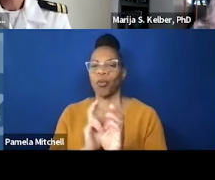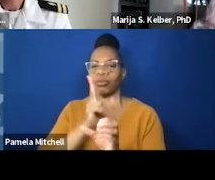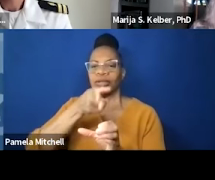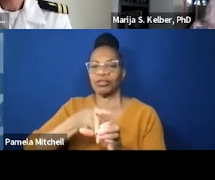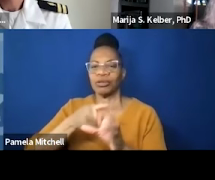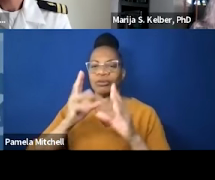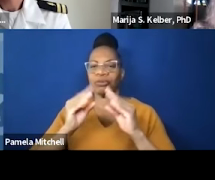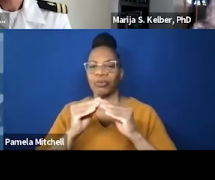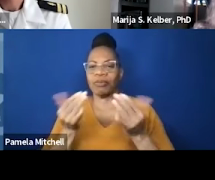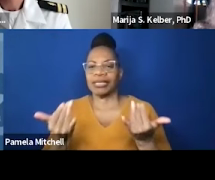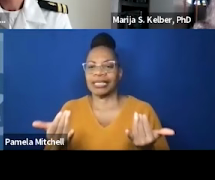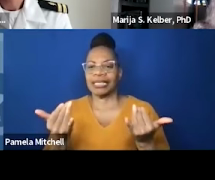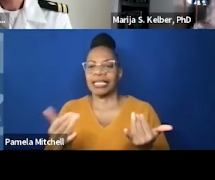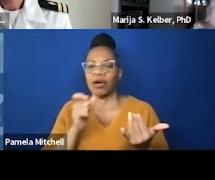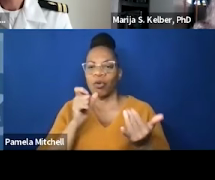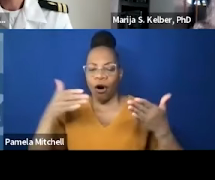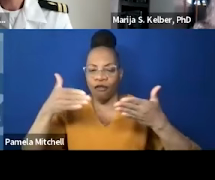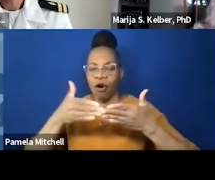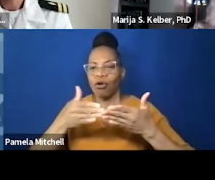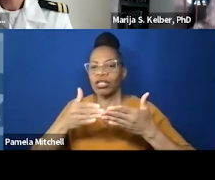that are focused on urban areas.